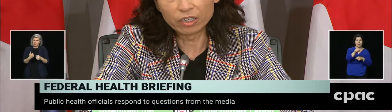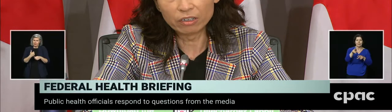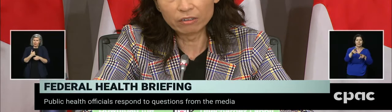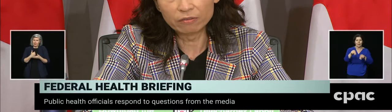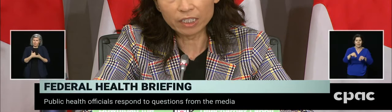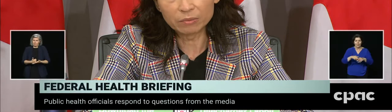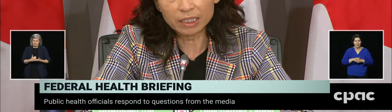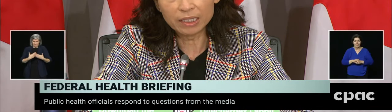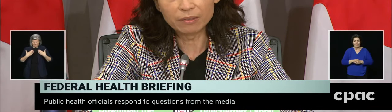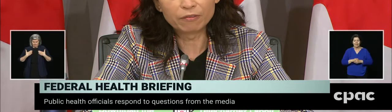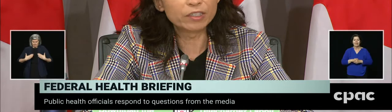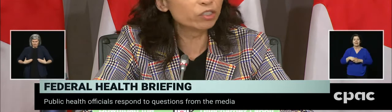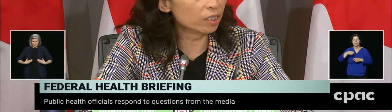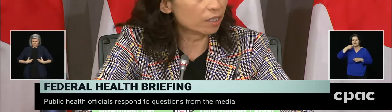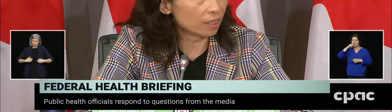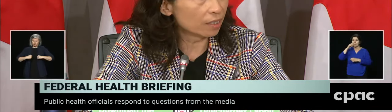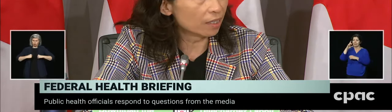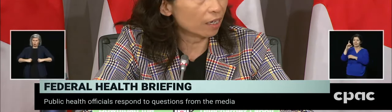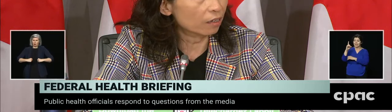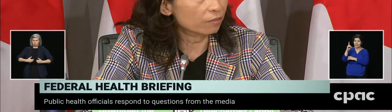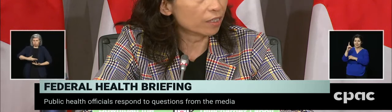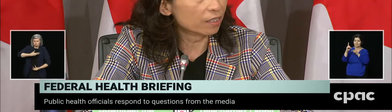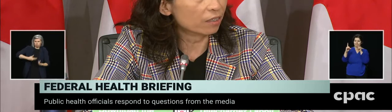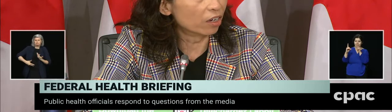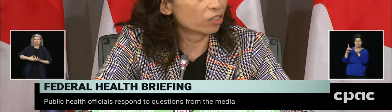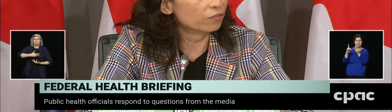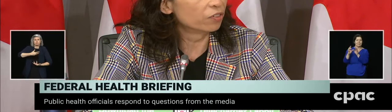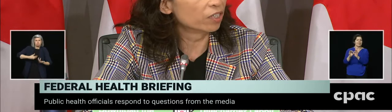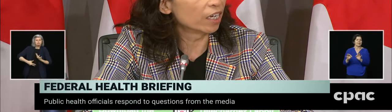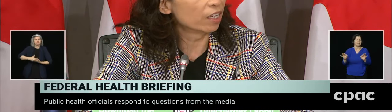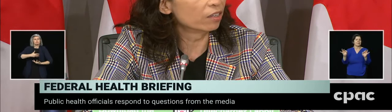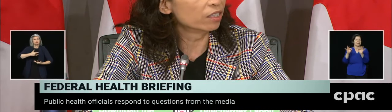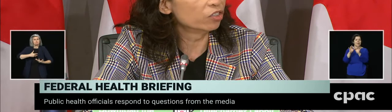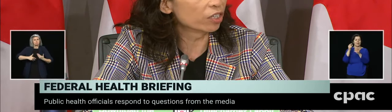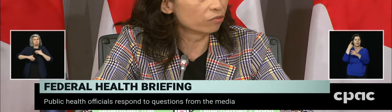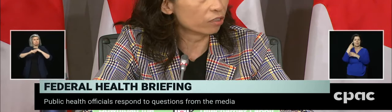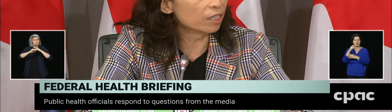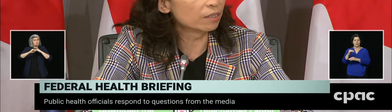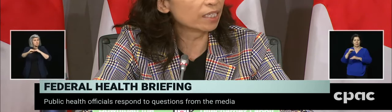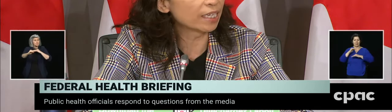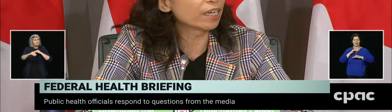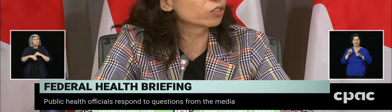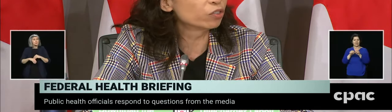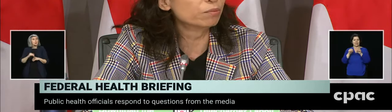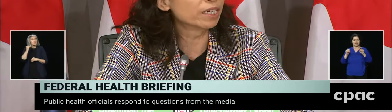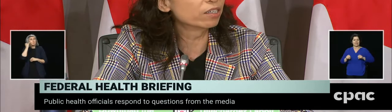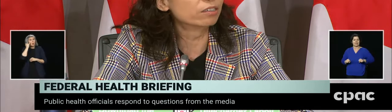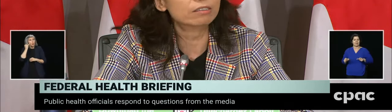THAT SUPPORTS THE METABOLISM IN OUR BODY, IF YOU LIKE, SO